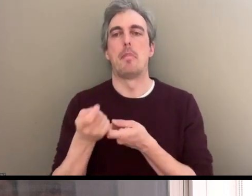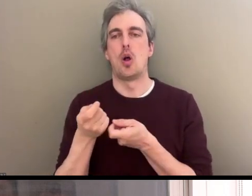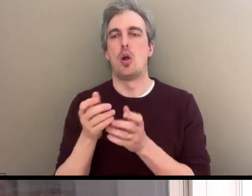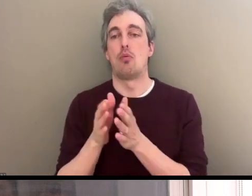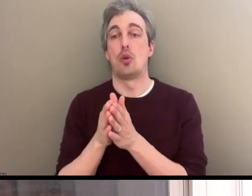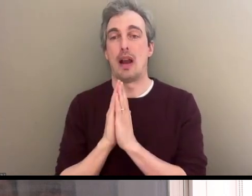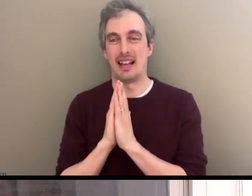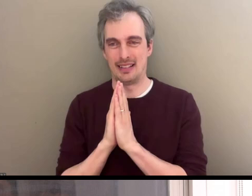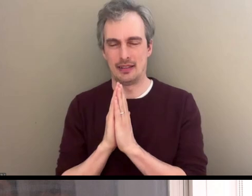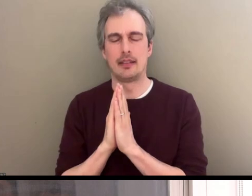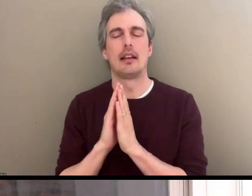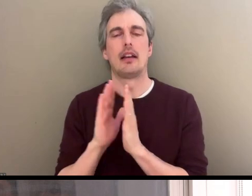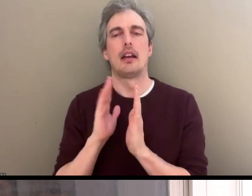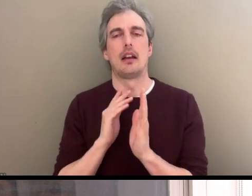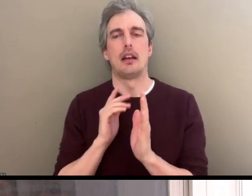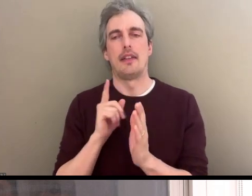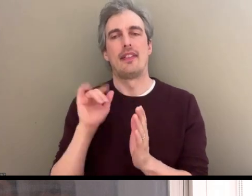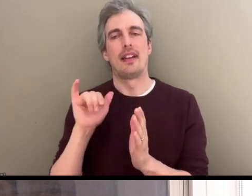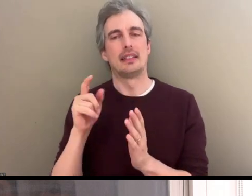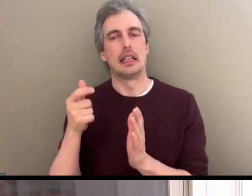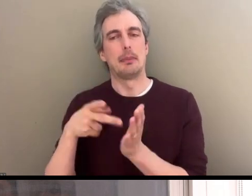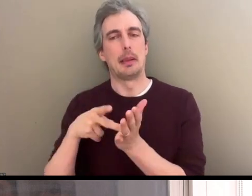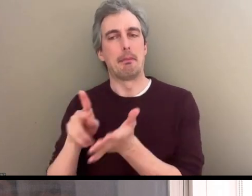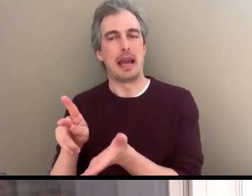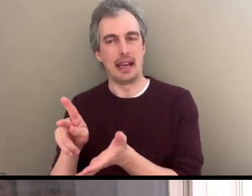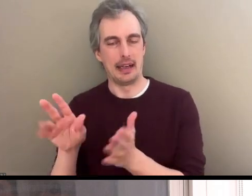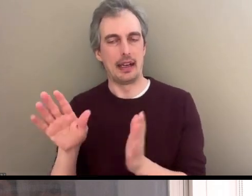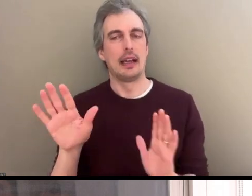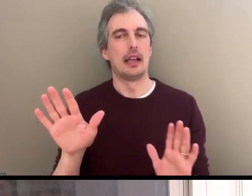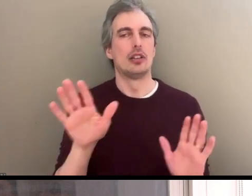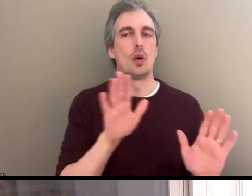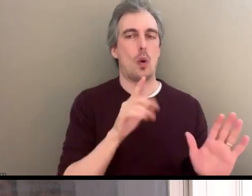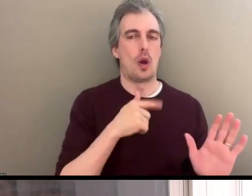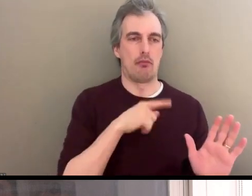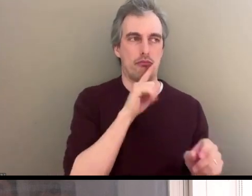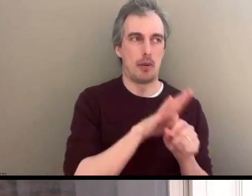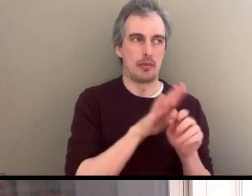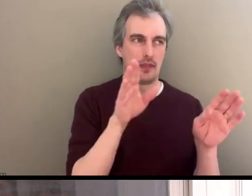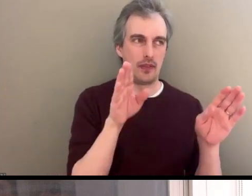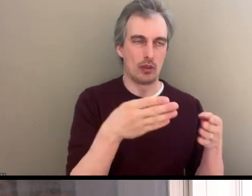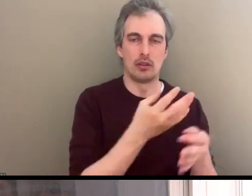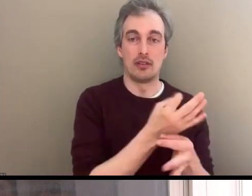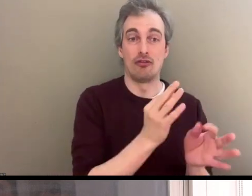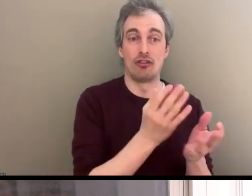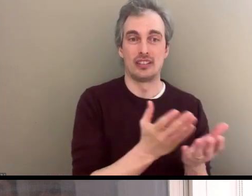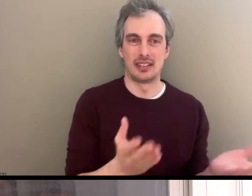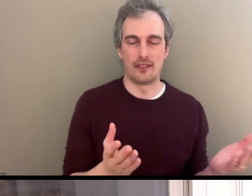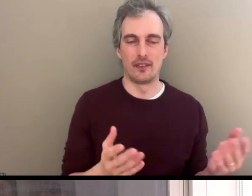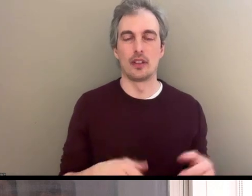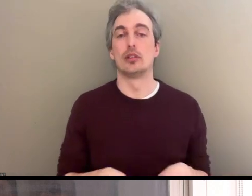And so a couple of these. So the logos here represent one of Wave's offerings, and then